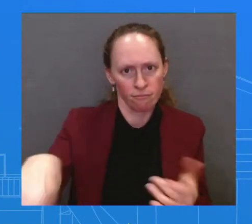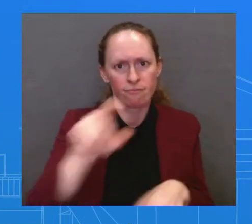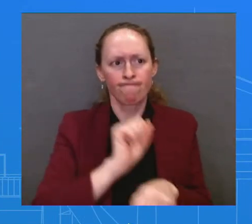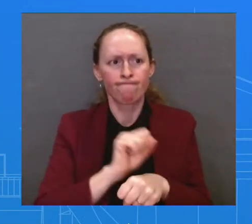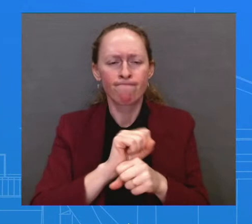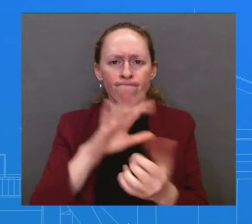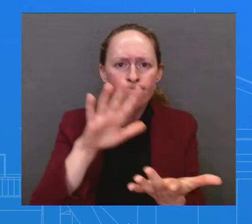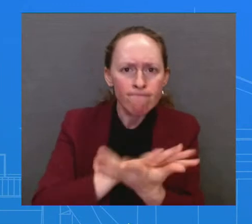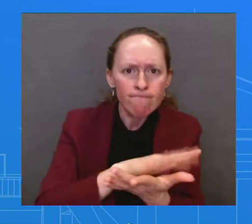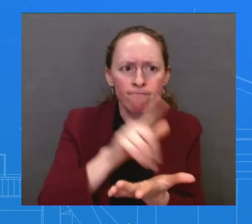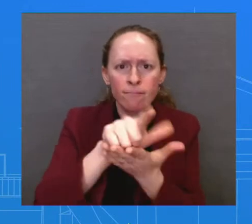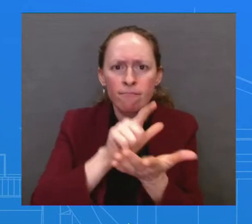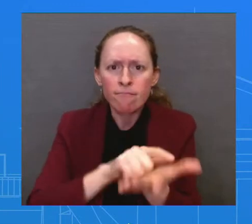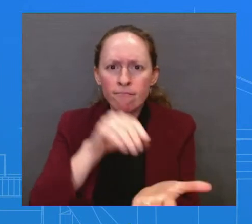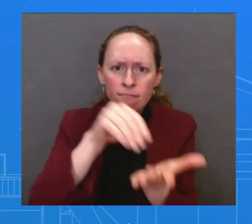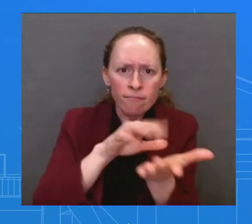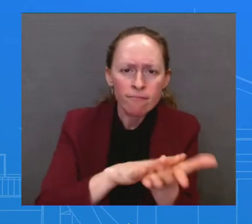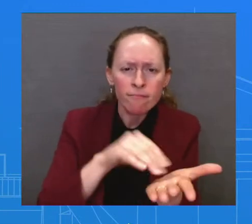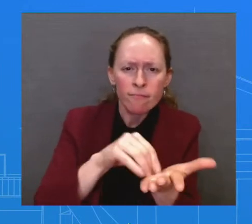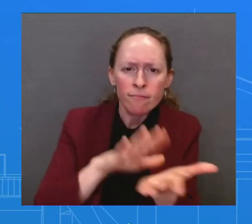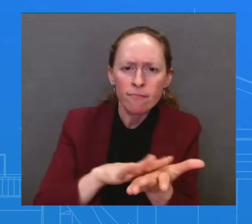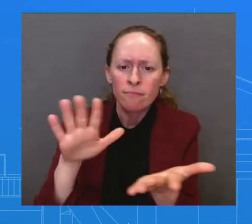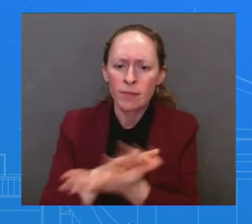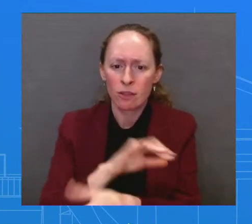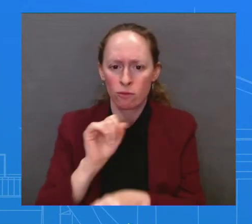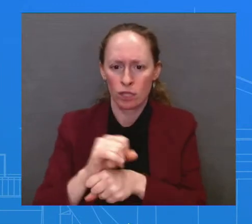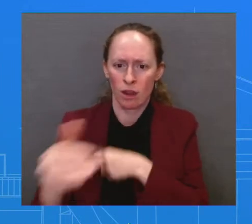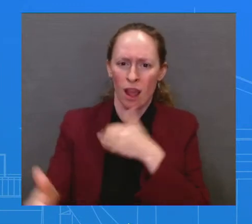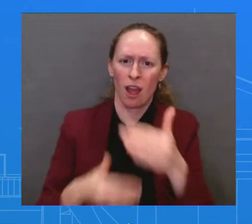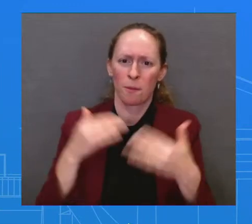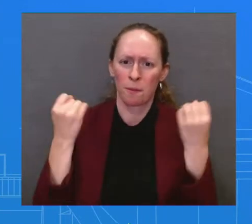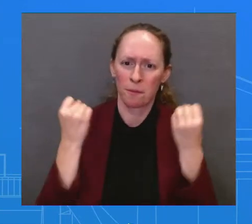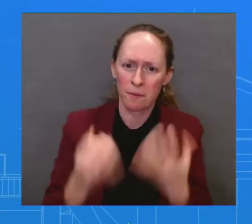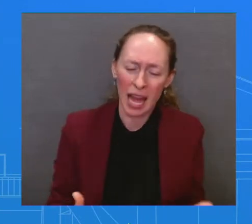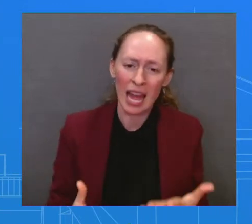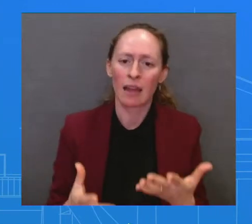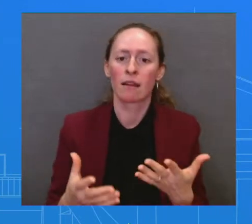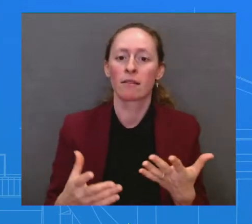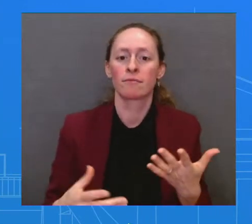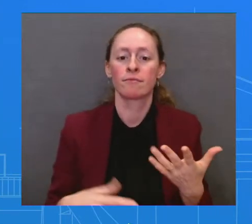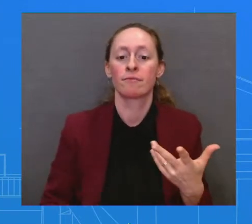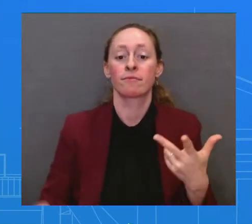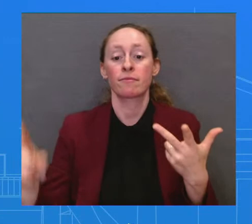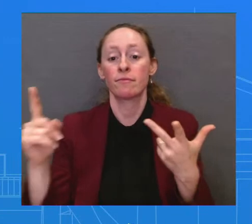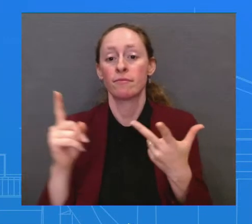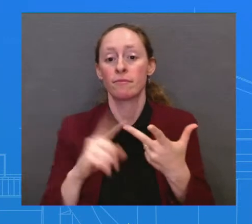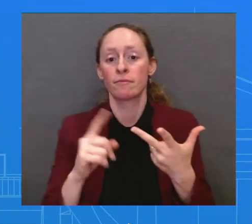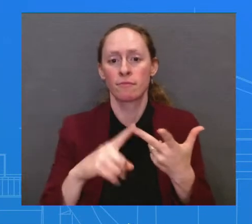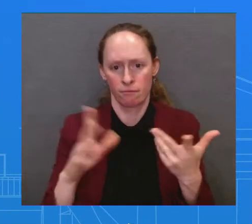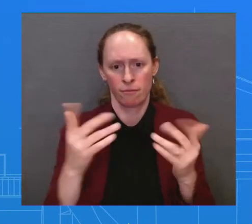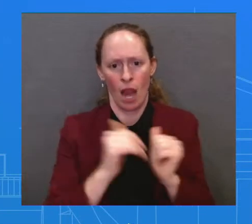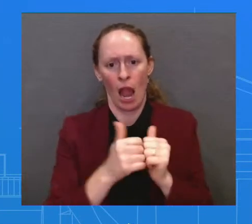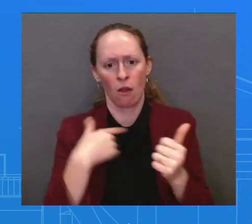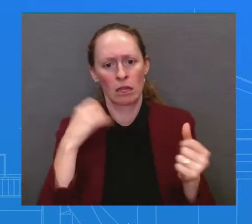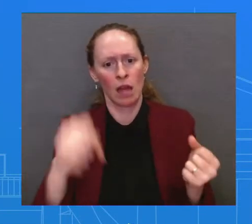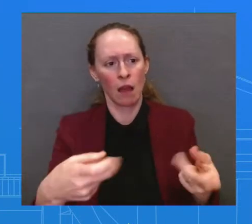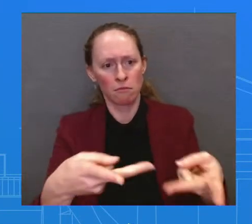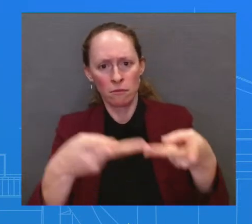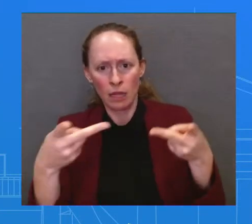increase border-holding capacity by 3,750 to 22,700. And so, we're going to deal --